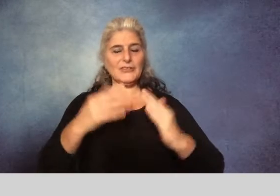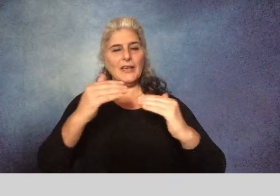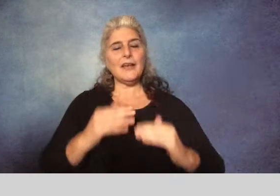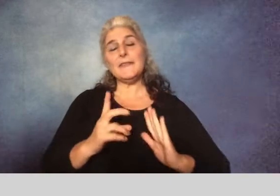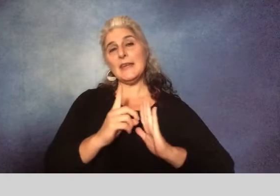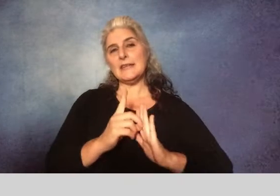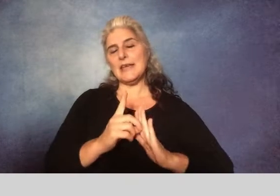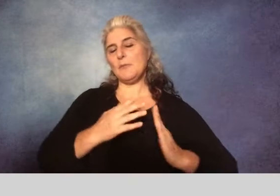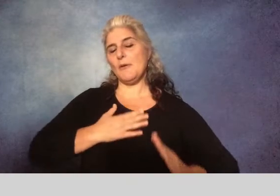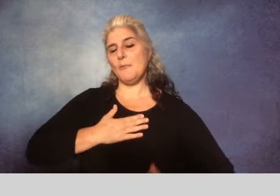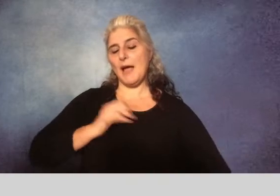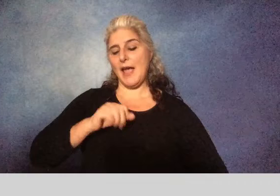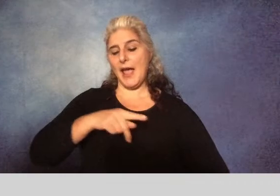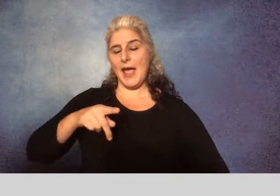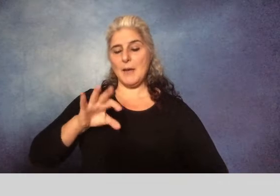and limitations and directions for future work.